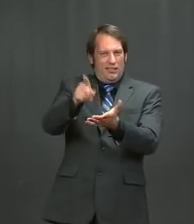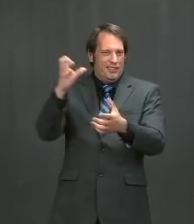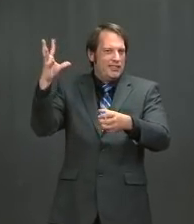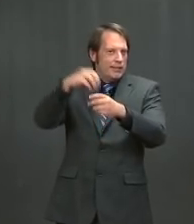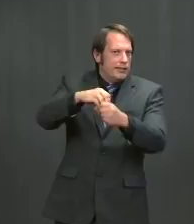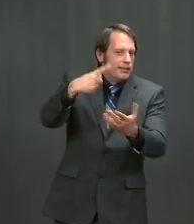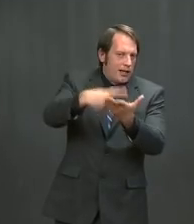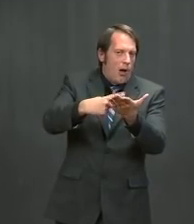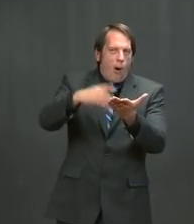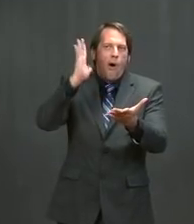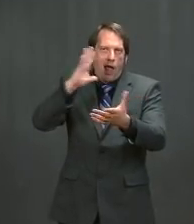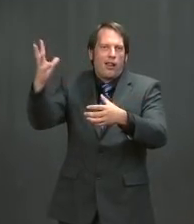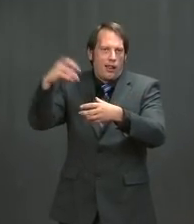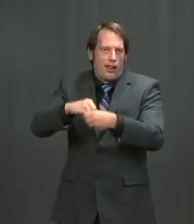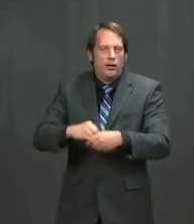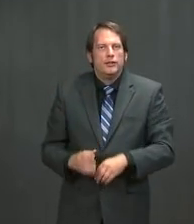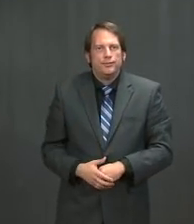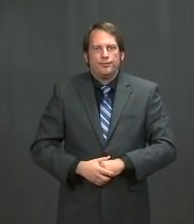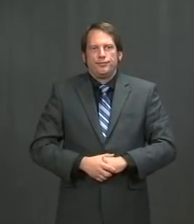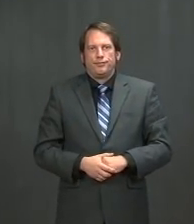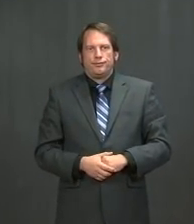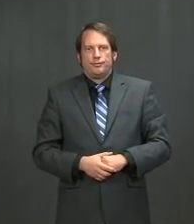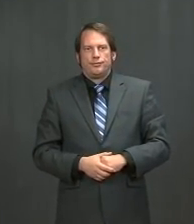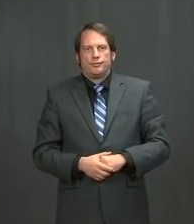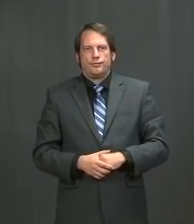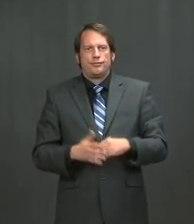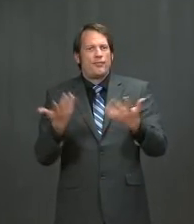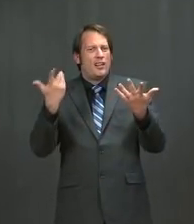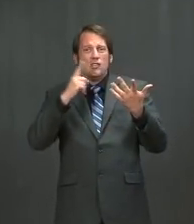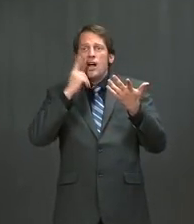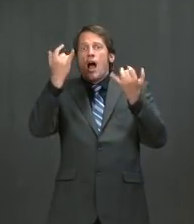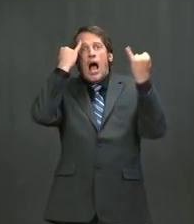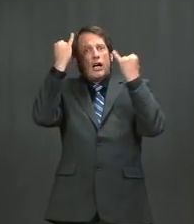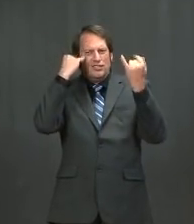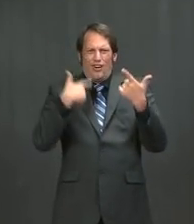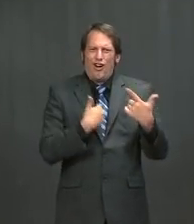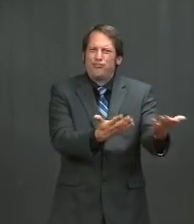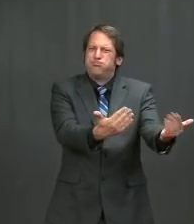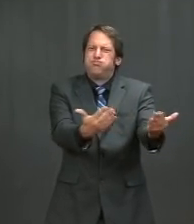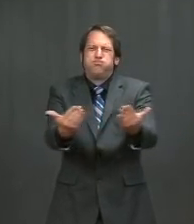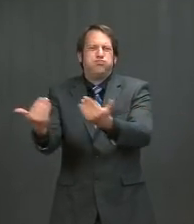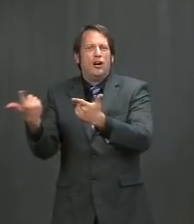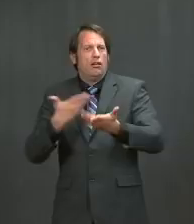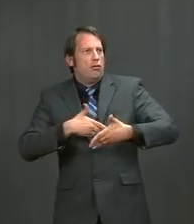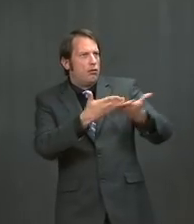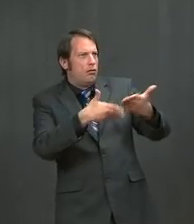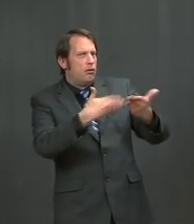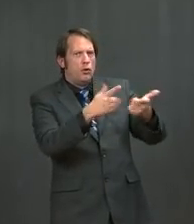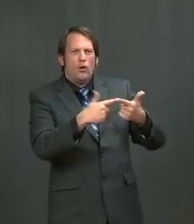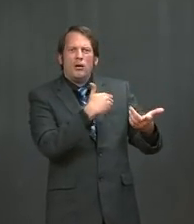is open to that conversation? Ms. Psaki: We're open to hearing ideas and proposals from members, and we encourage them to put them forward.